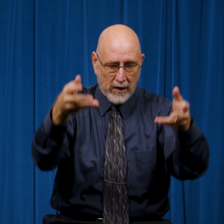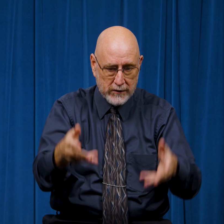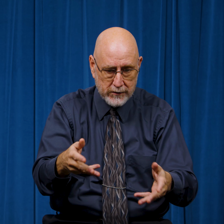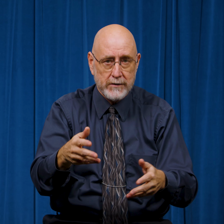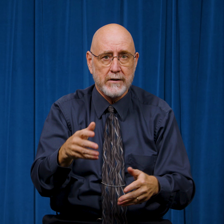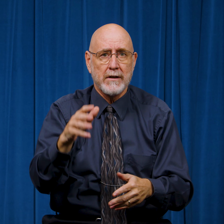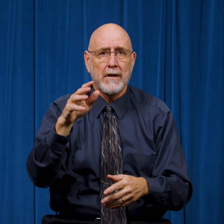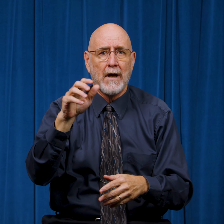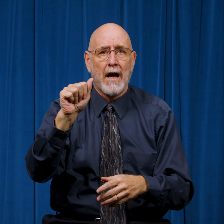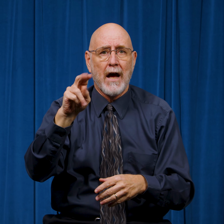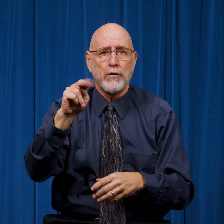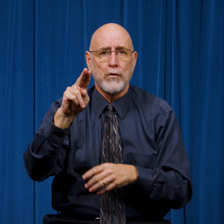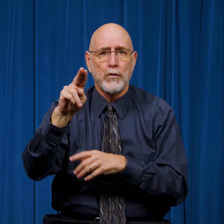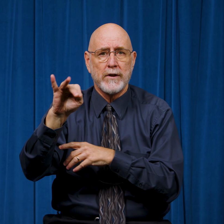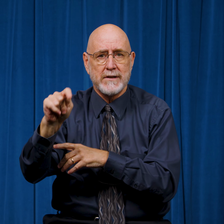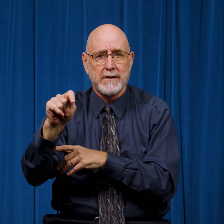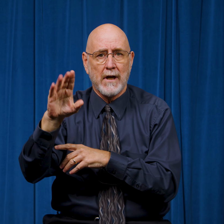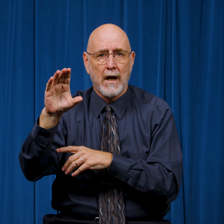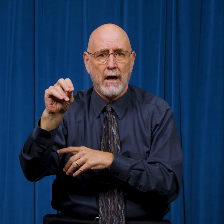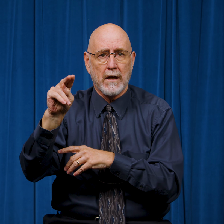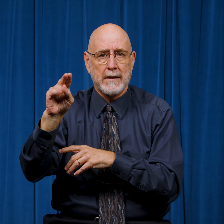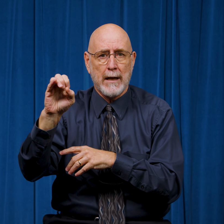again, meaning that "God has favored our undertakings."